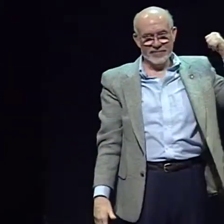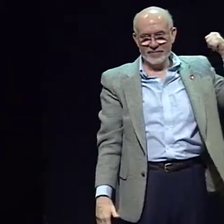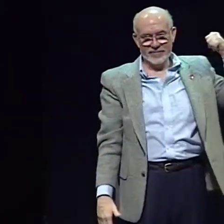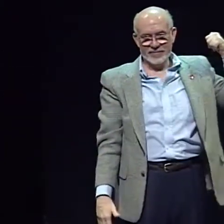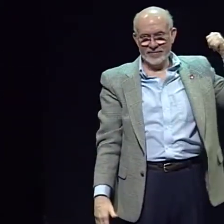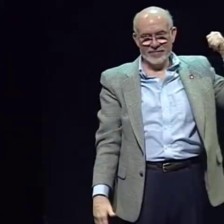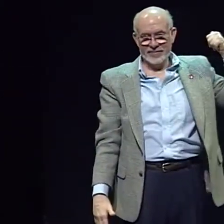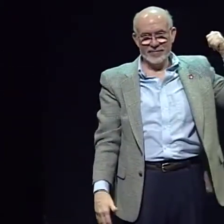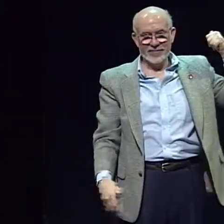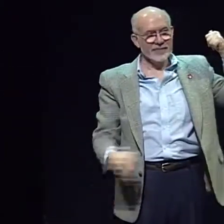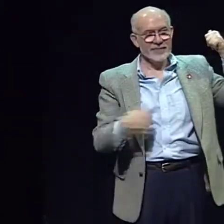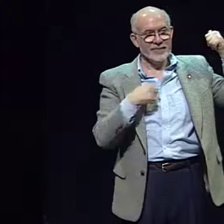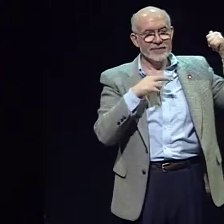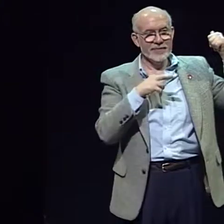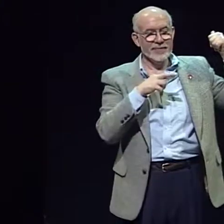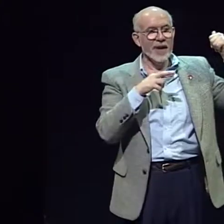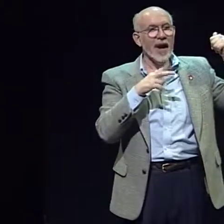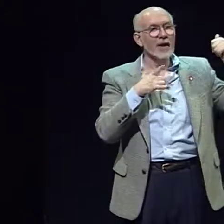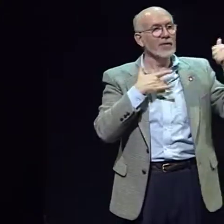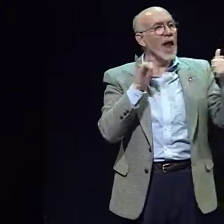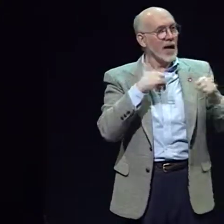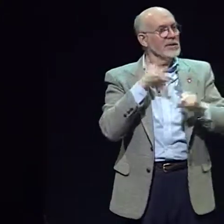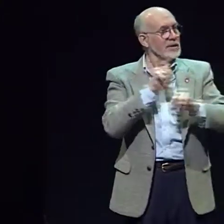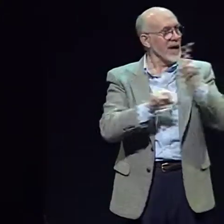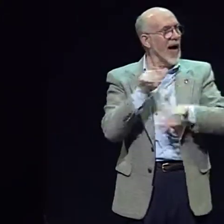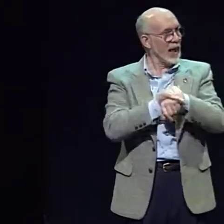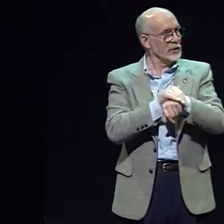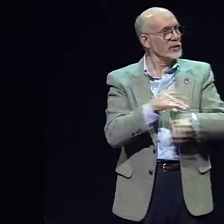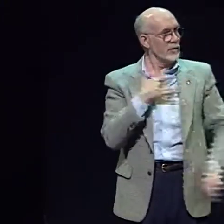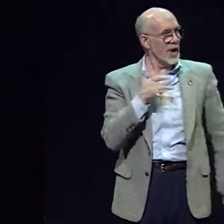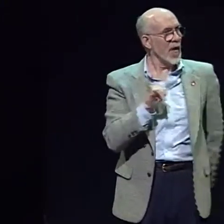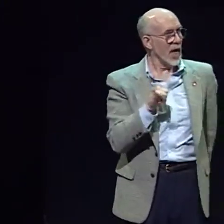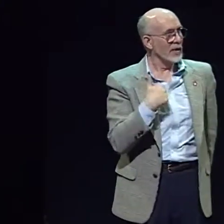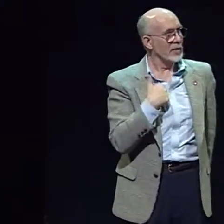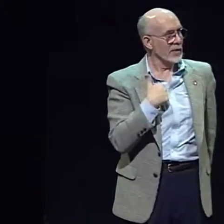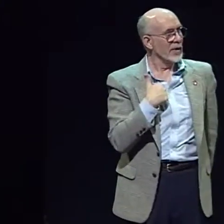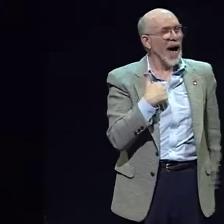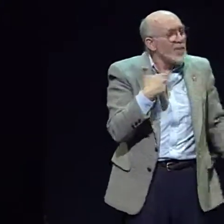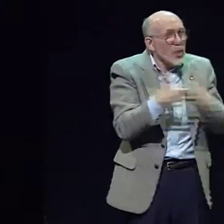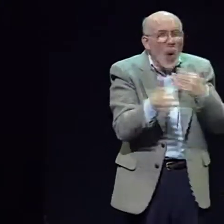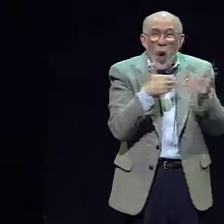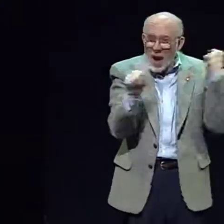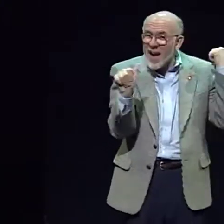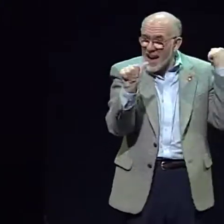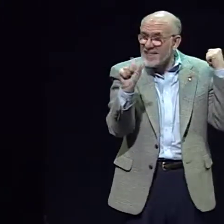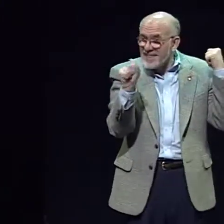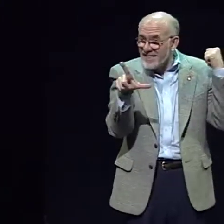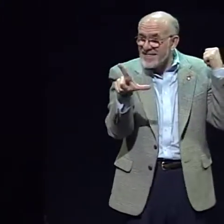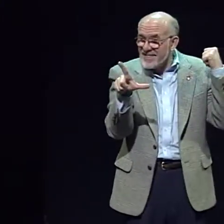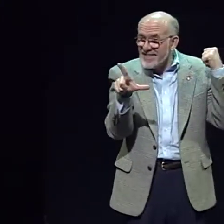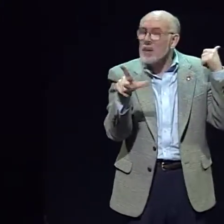THAT WAS NOT THE CASE THERE AT ALL. AND I FELT LIKE I WAS SIGNING ENGLISH.